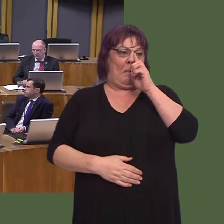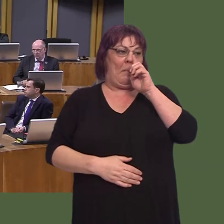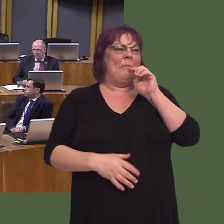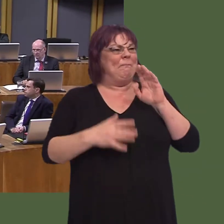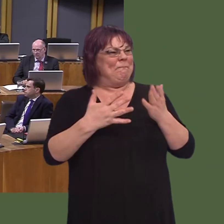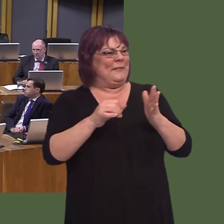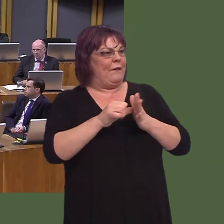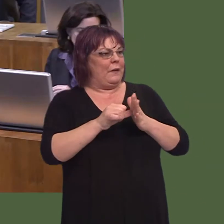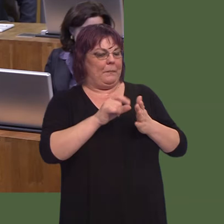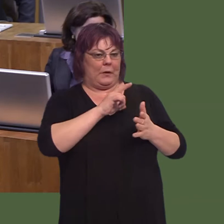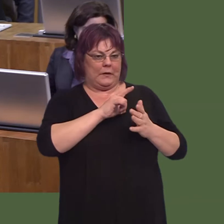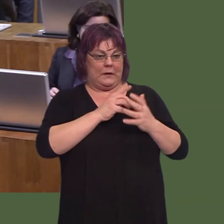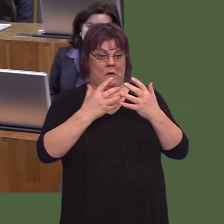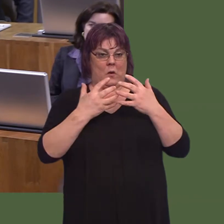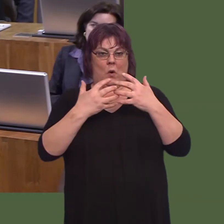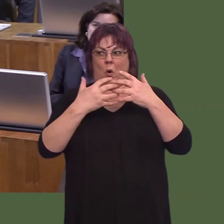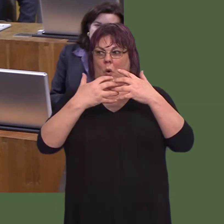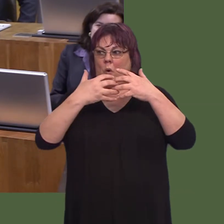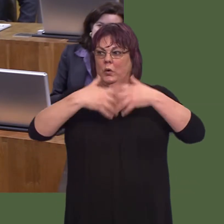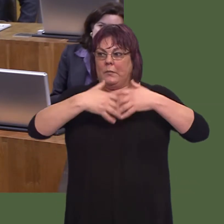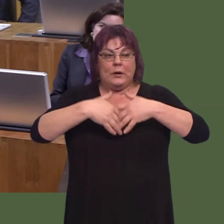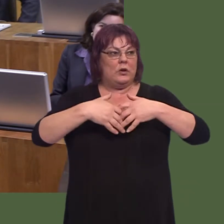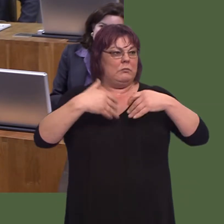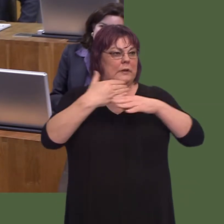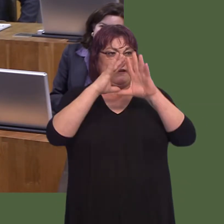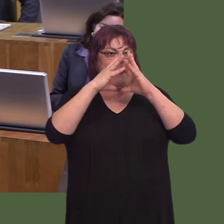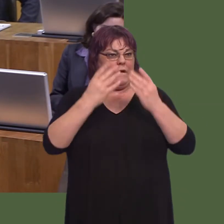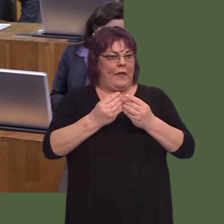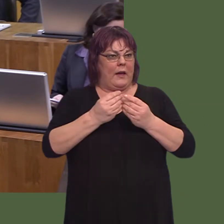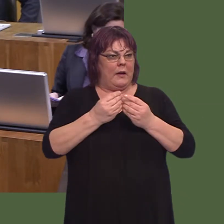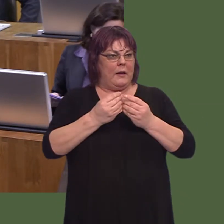Does there come a point where automation is so comprehensive that there aren't enough